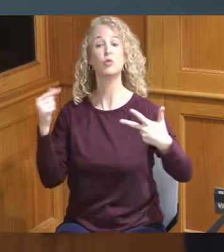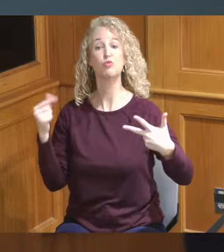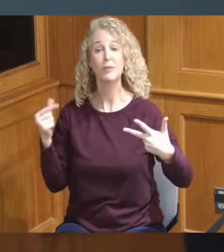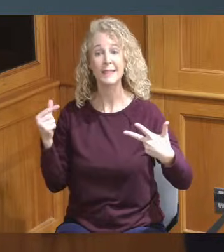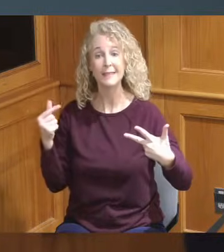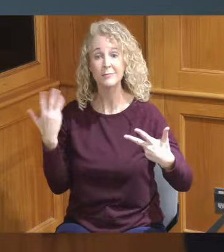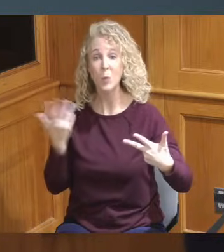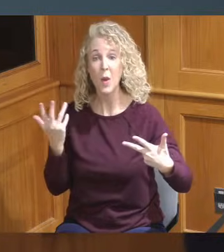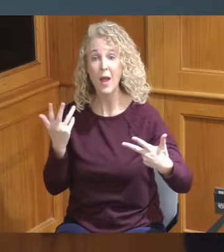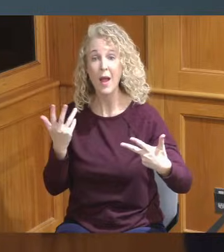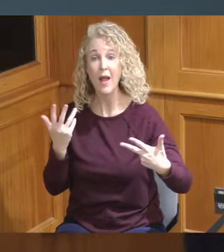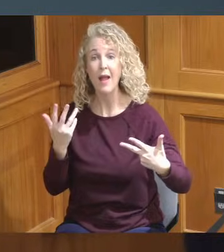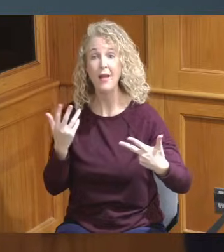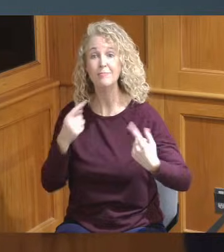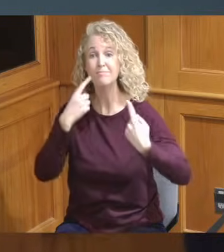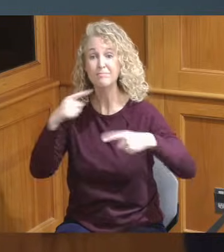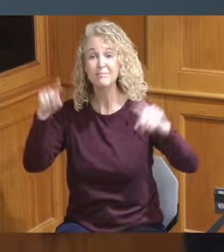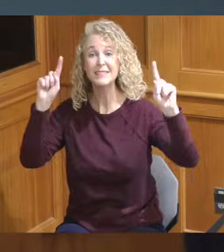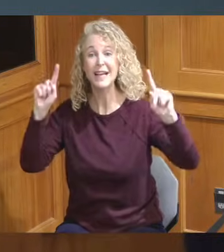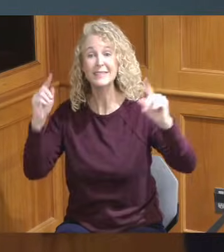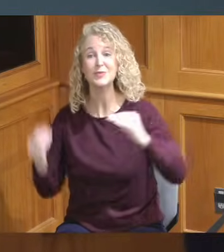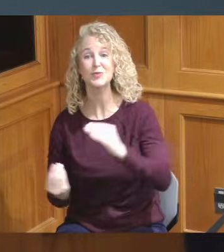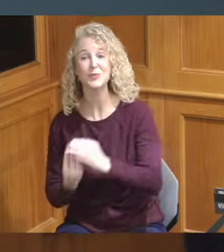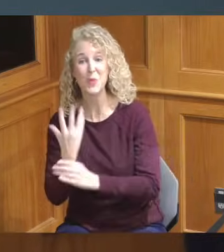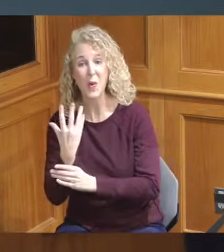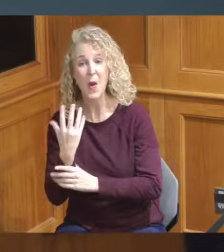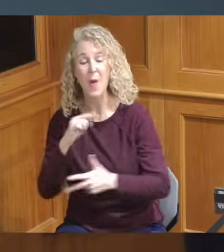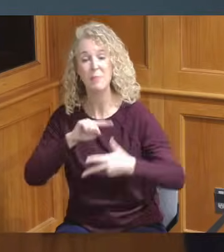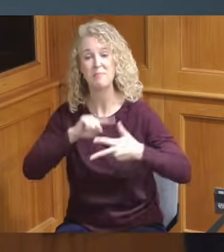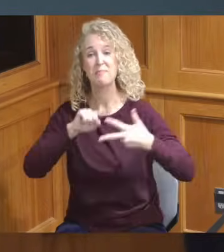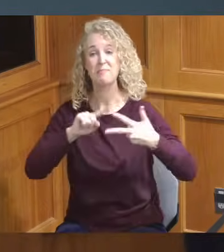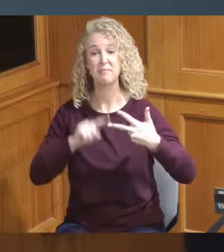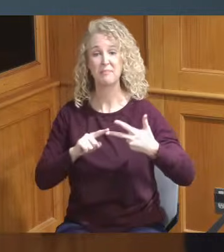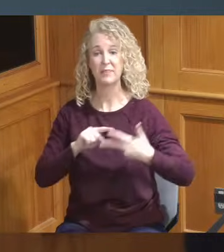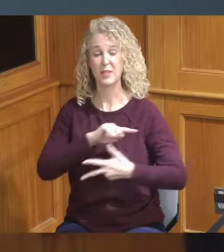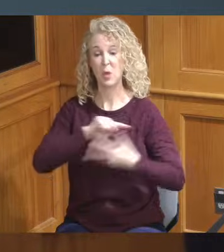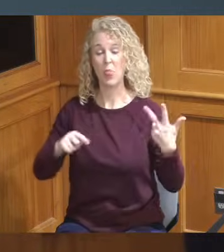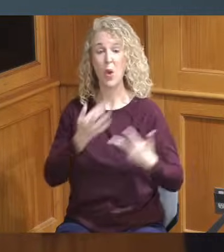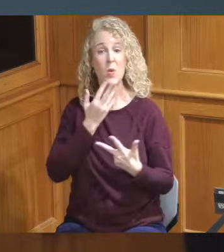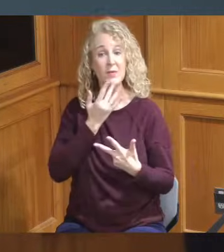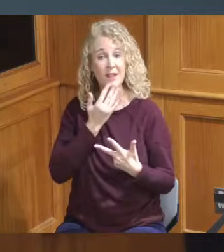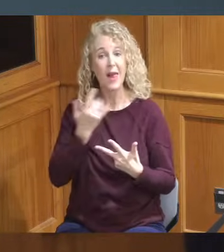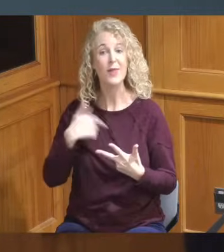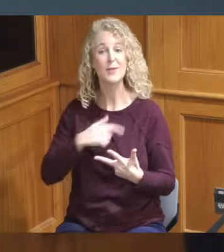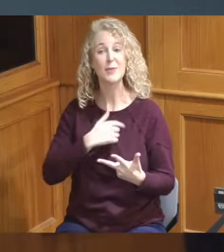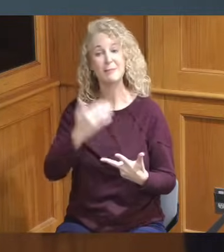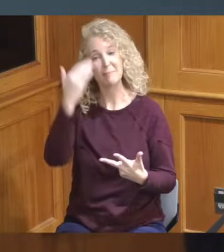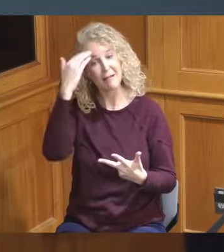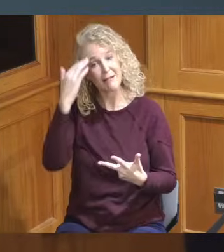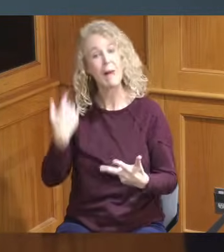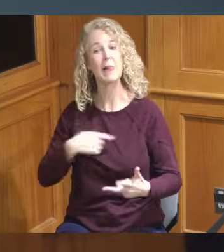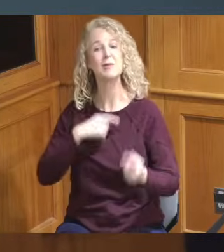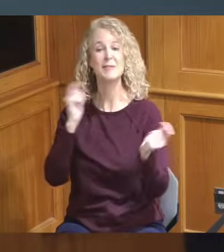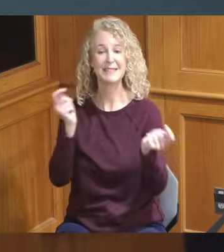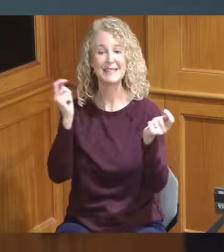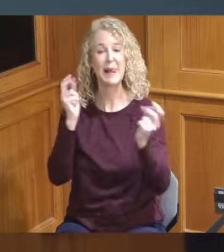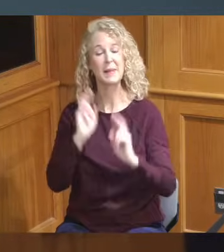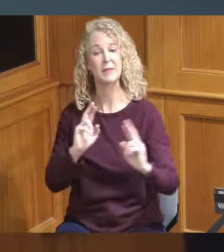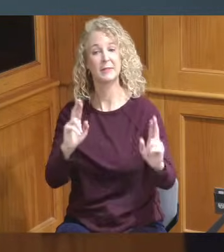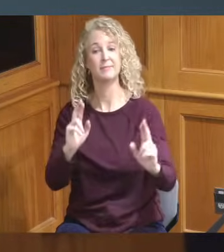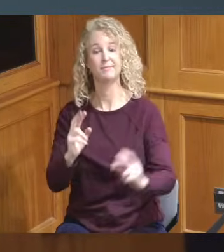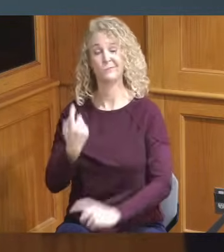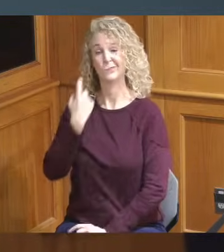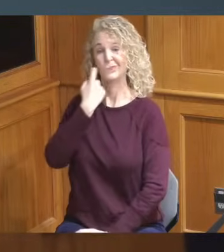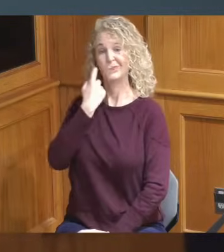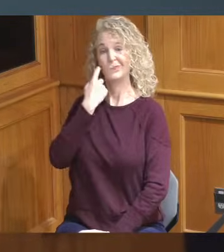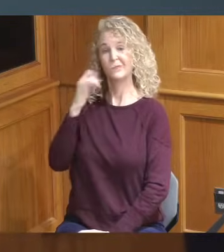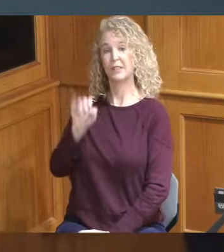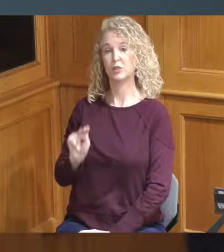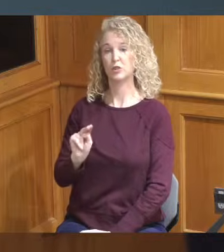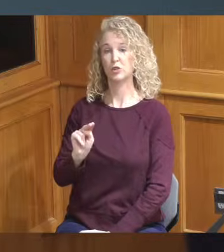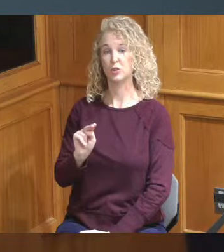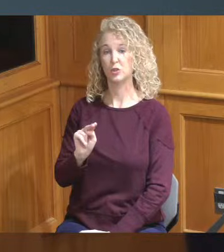course is prosperity and growth. So we acknowledge that and respect that. Um, in January of 2019,